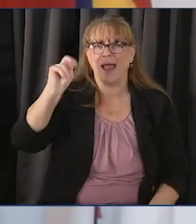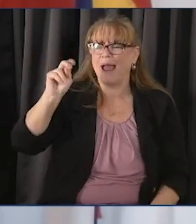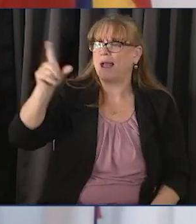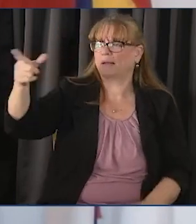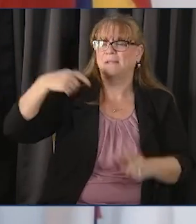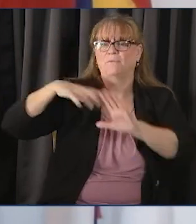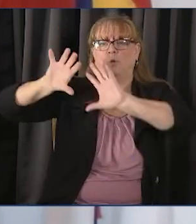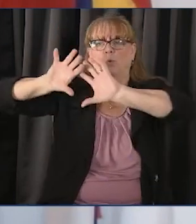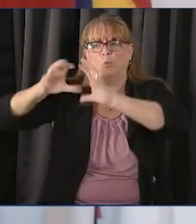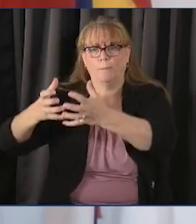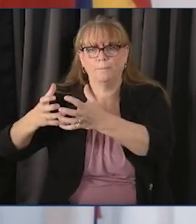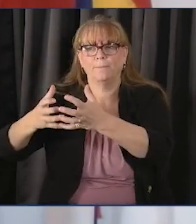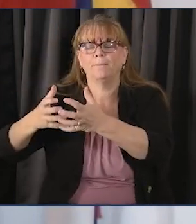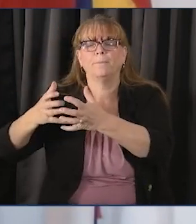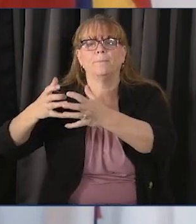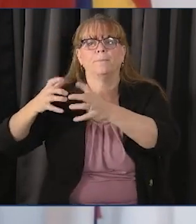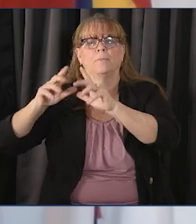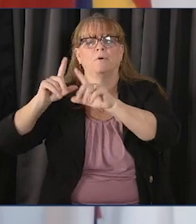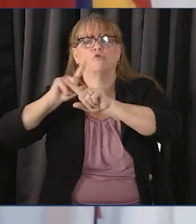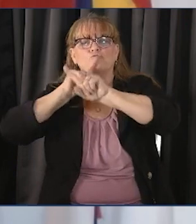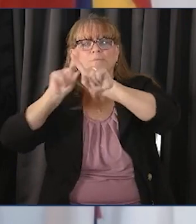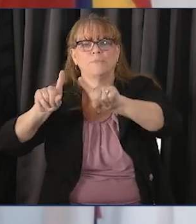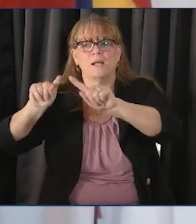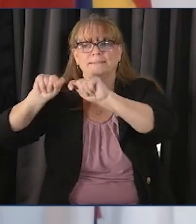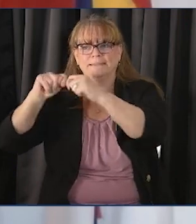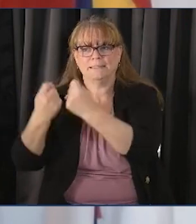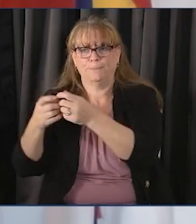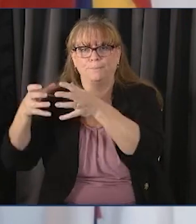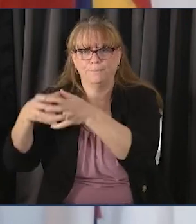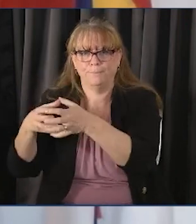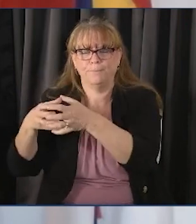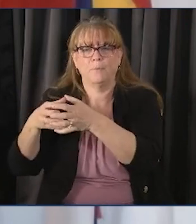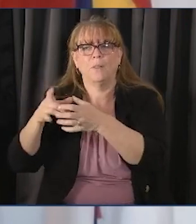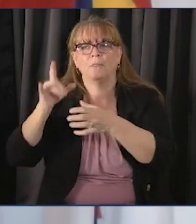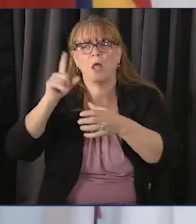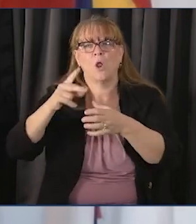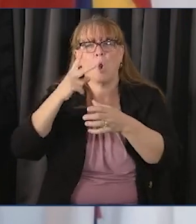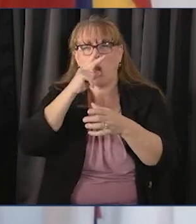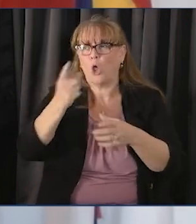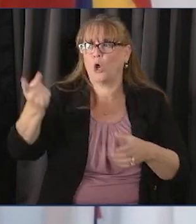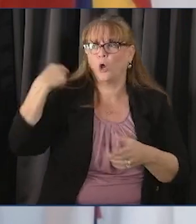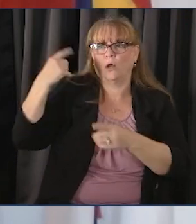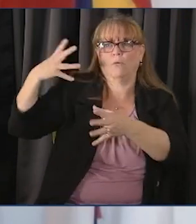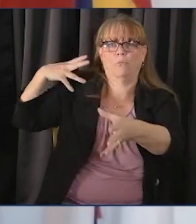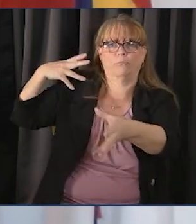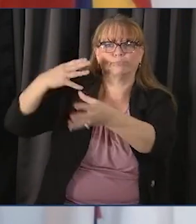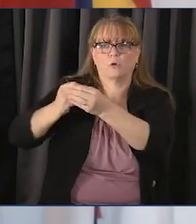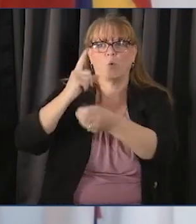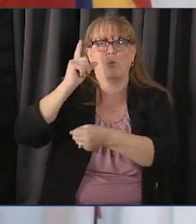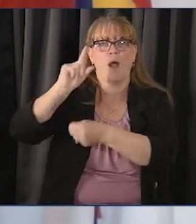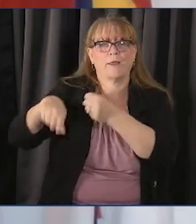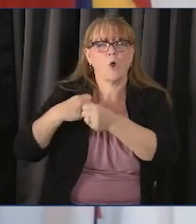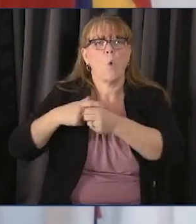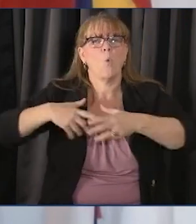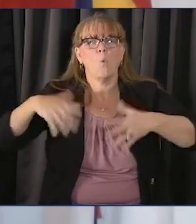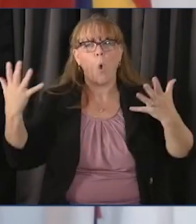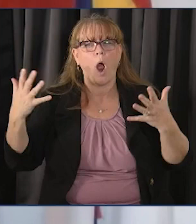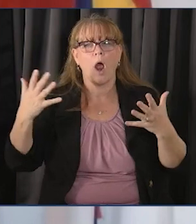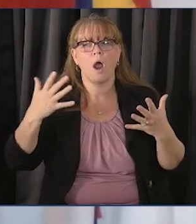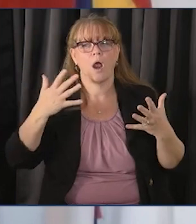working with the Trump administration during the pandemic? And and what do you think or hope will change going forward?